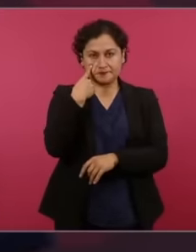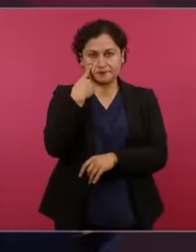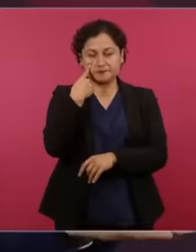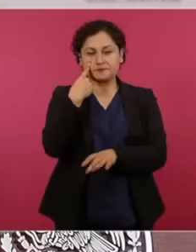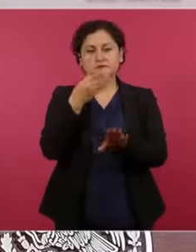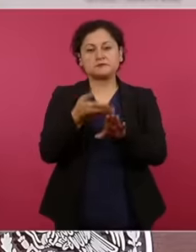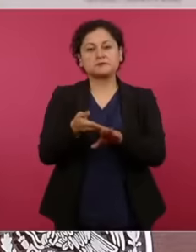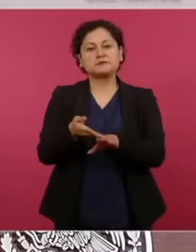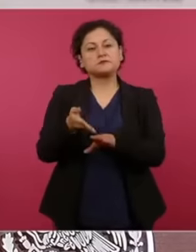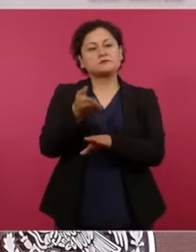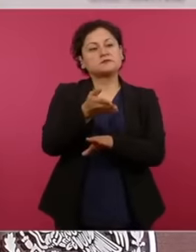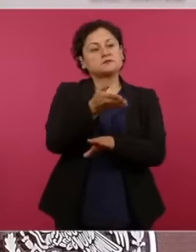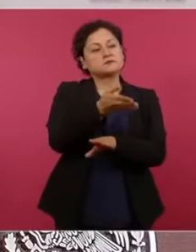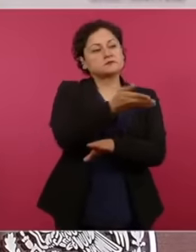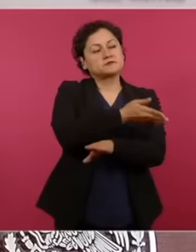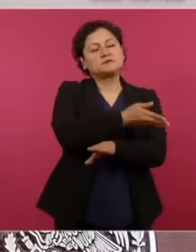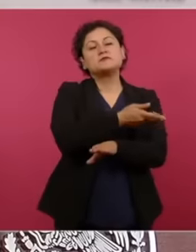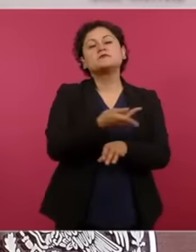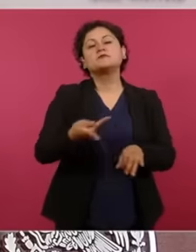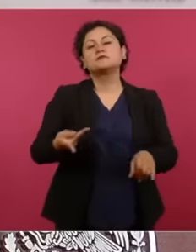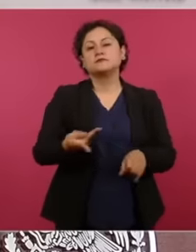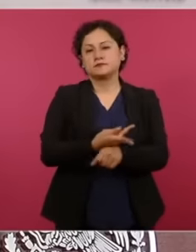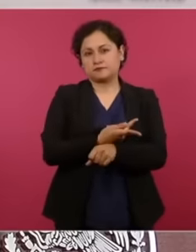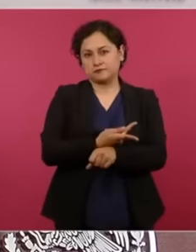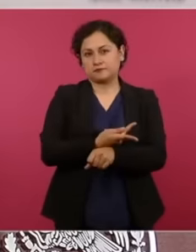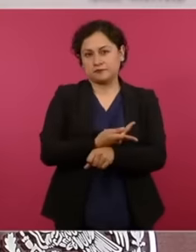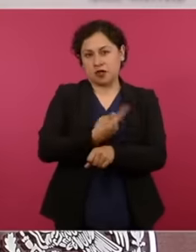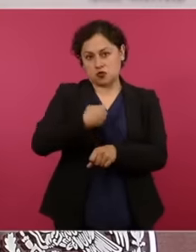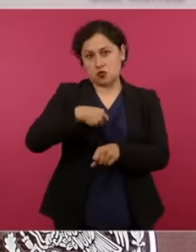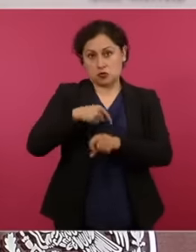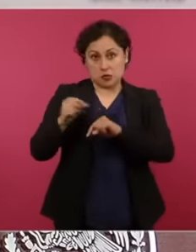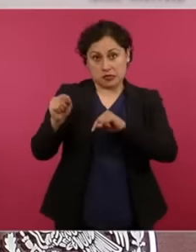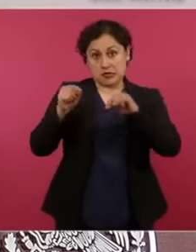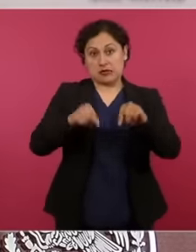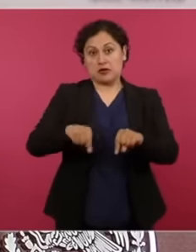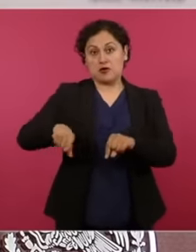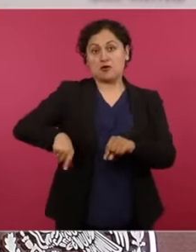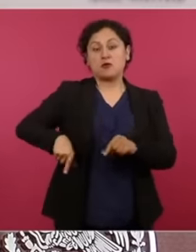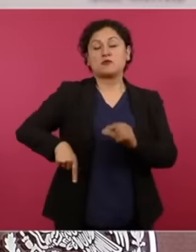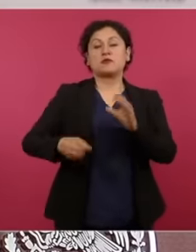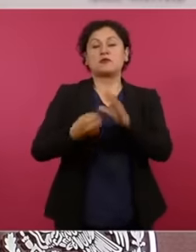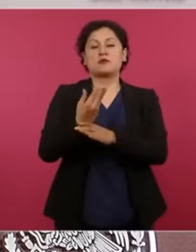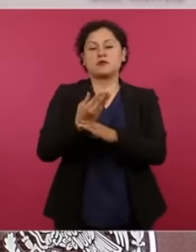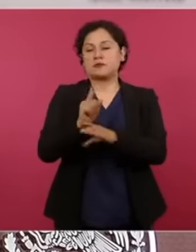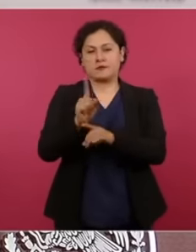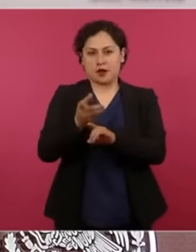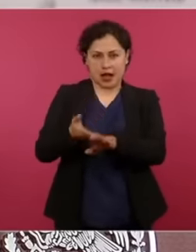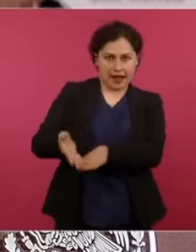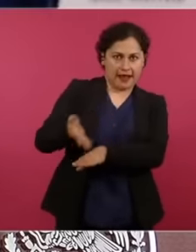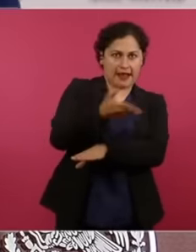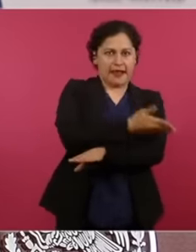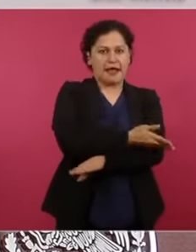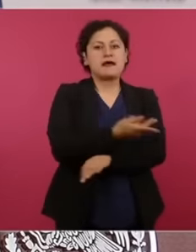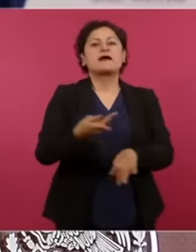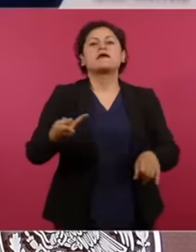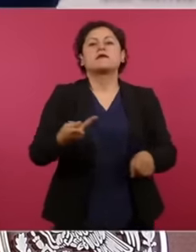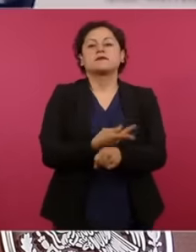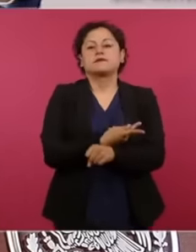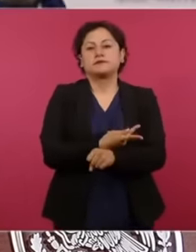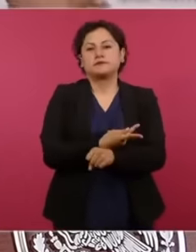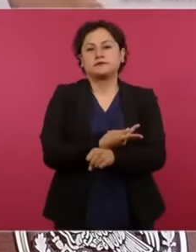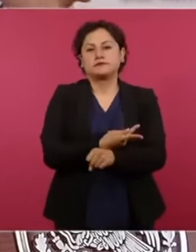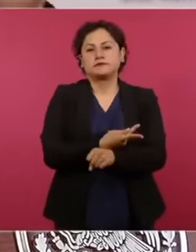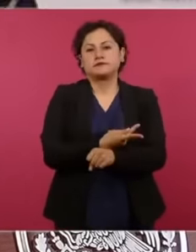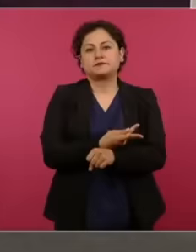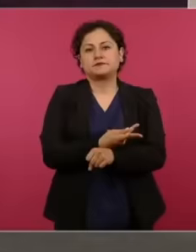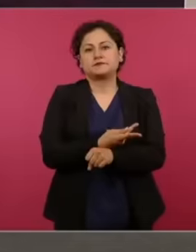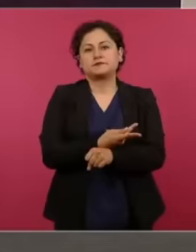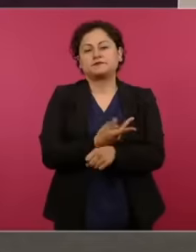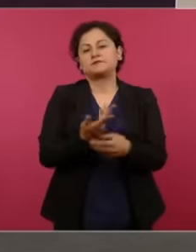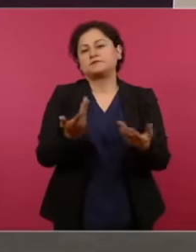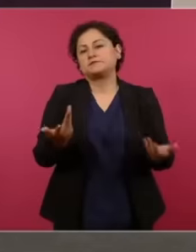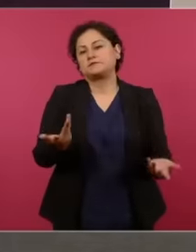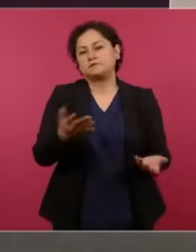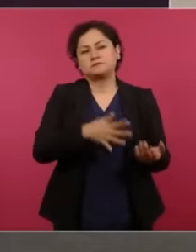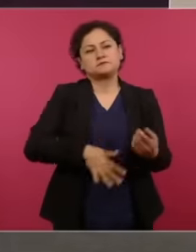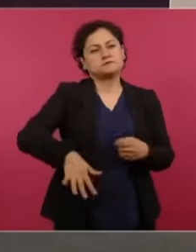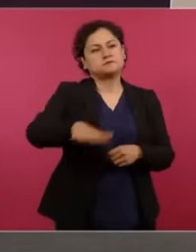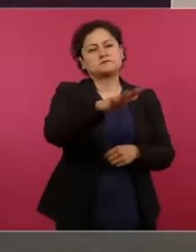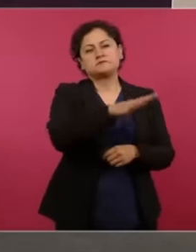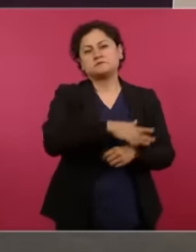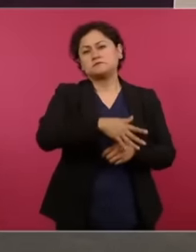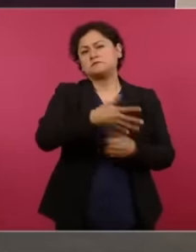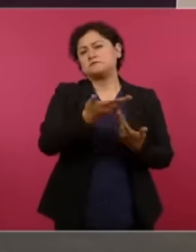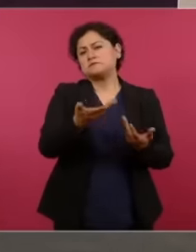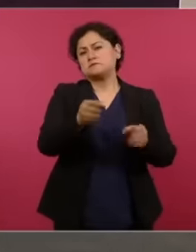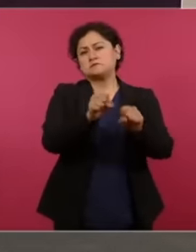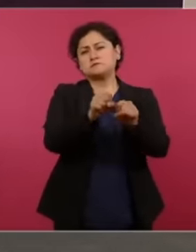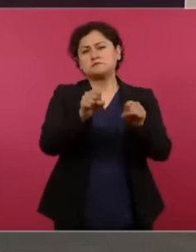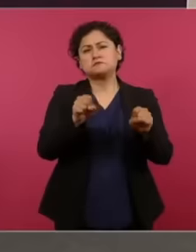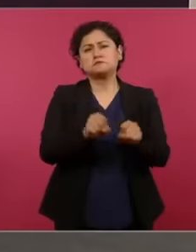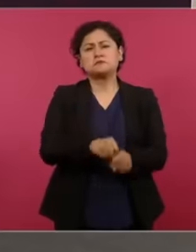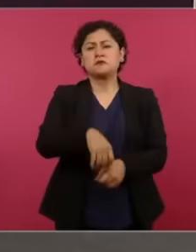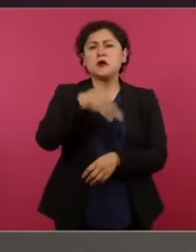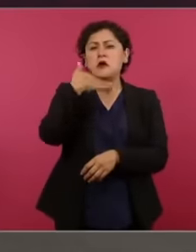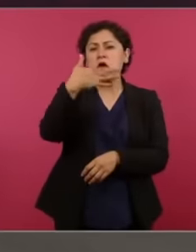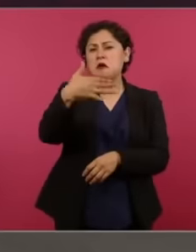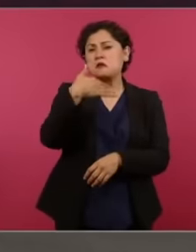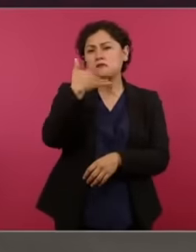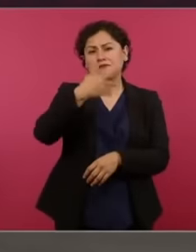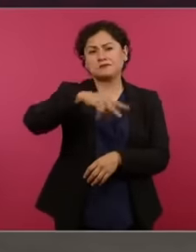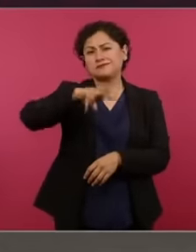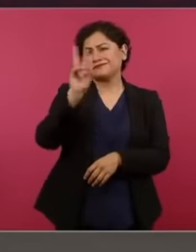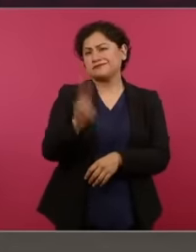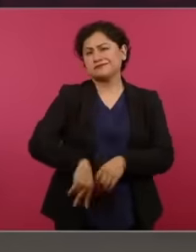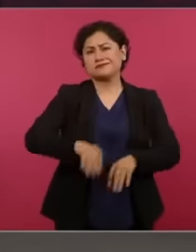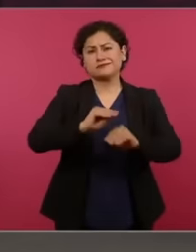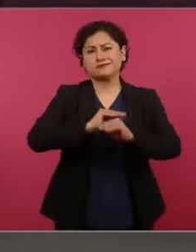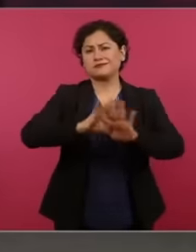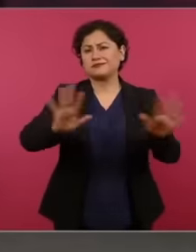Before we came to government, there was a regime of corruption, without a doubt, of injustices of